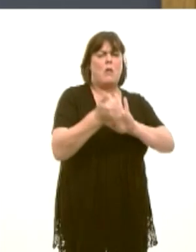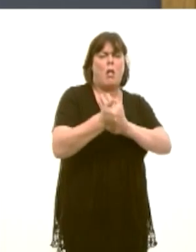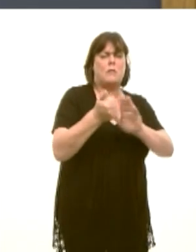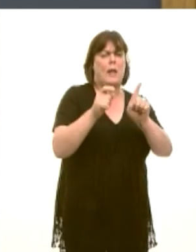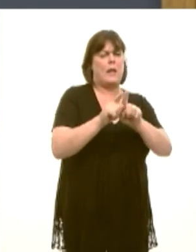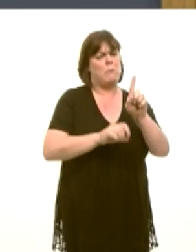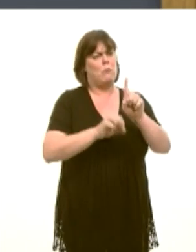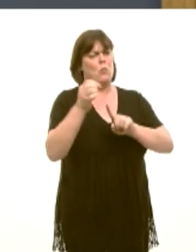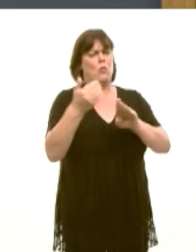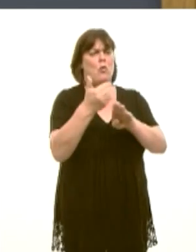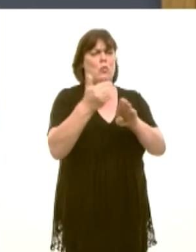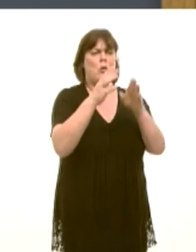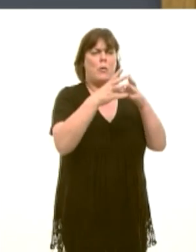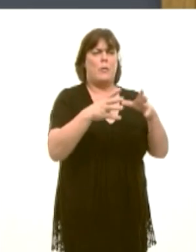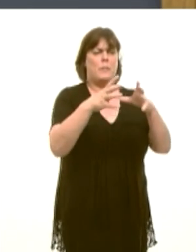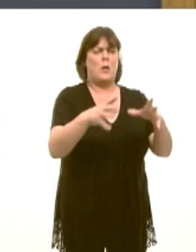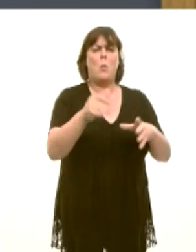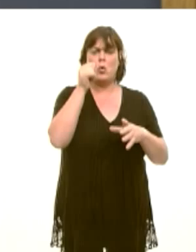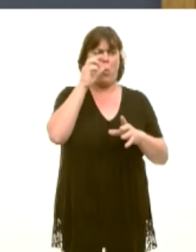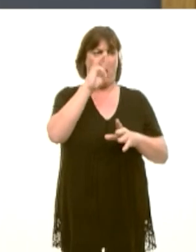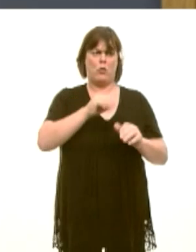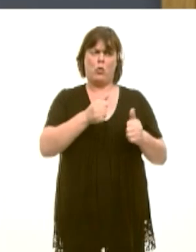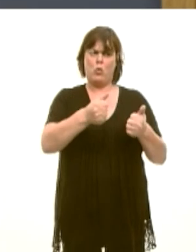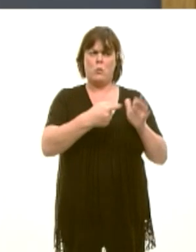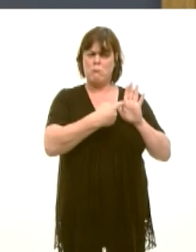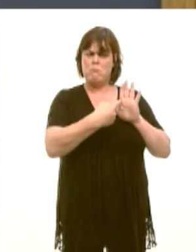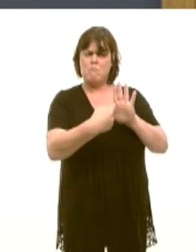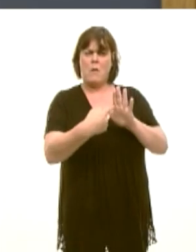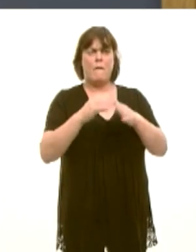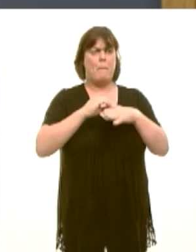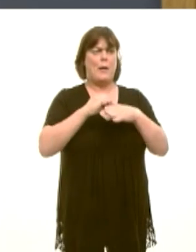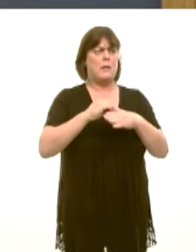excellent track record on apprenticeships and we are, of course, able to call upon,